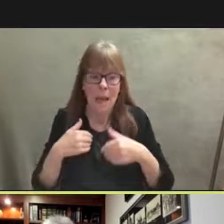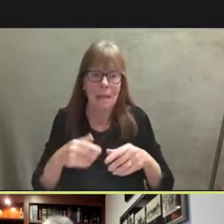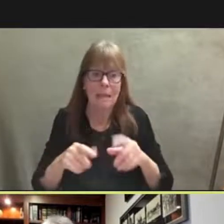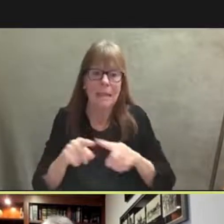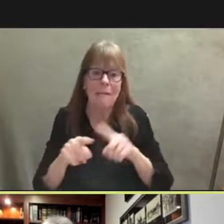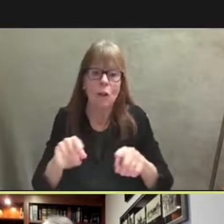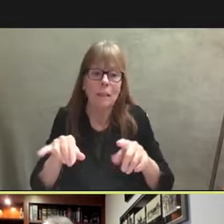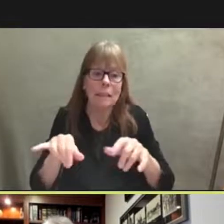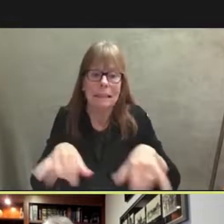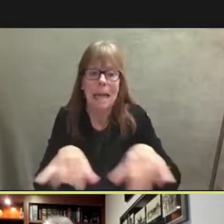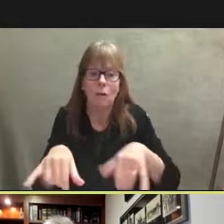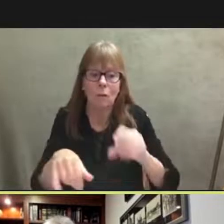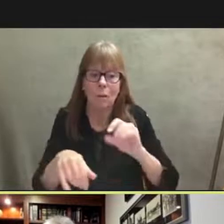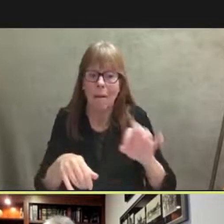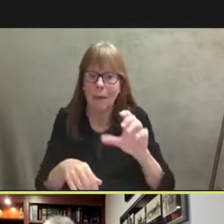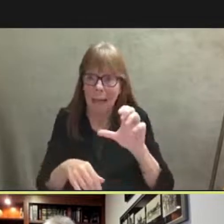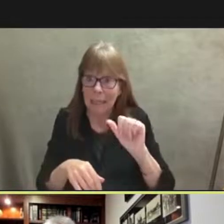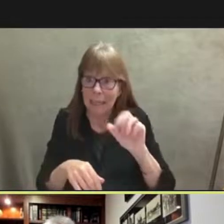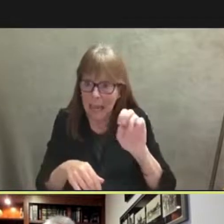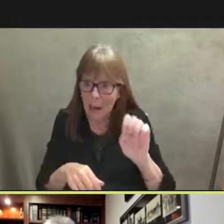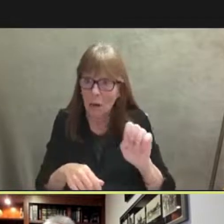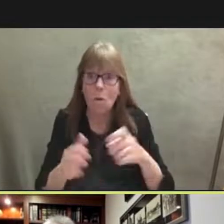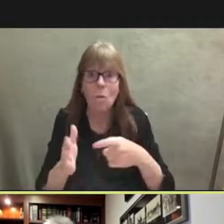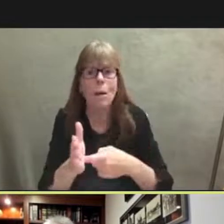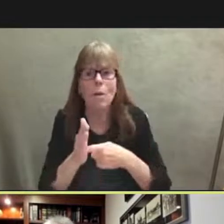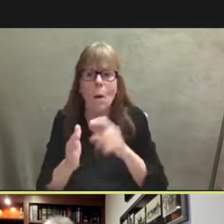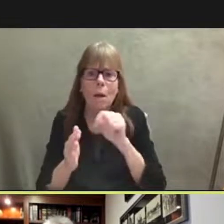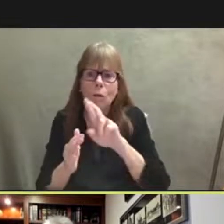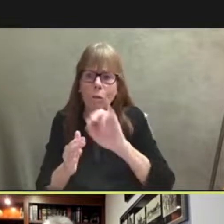Both policies support triage criteria for healthcare providers.